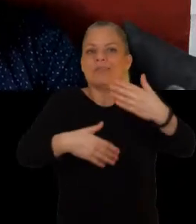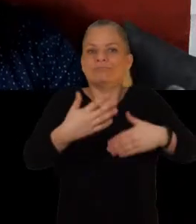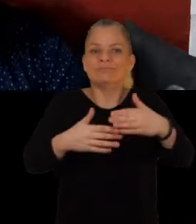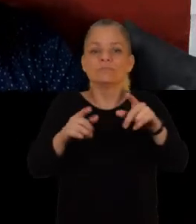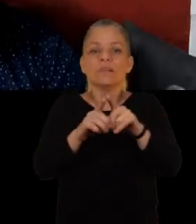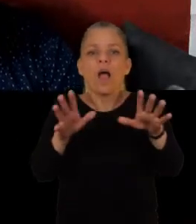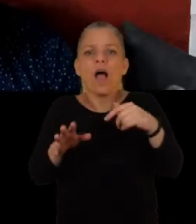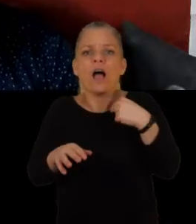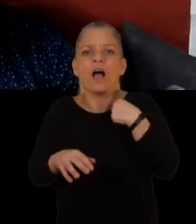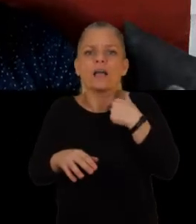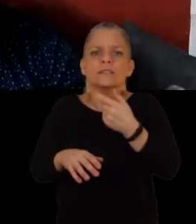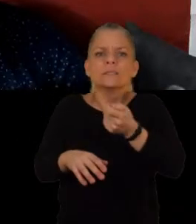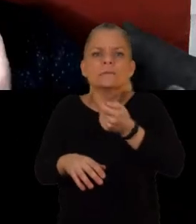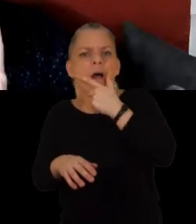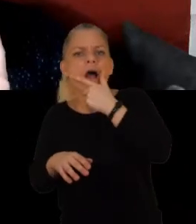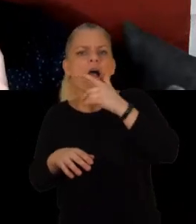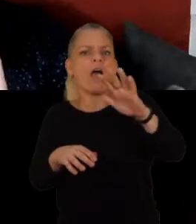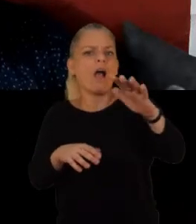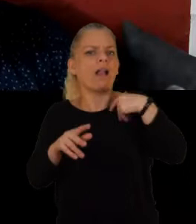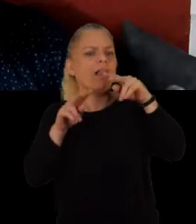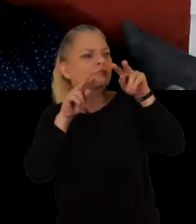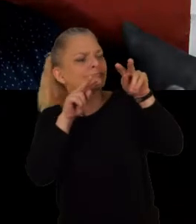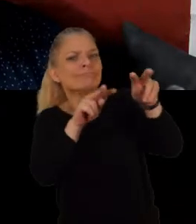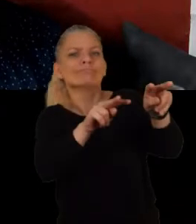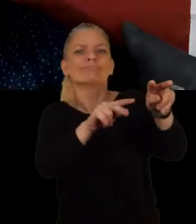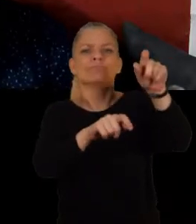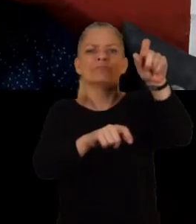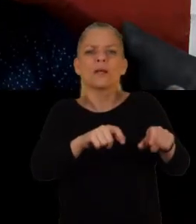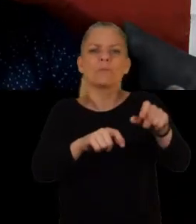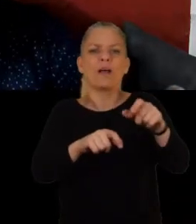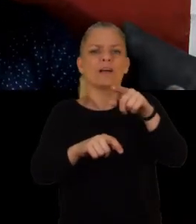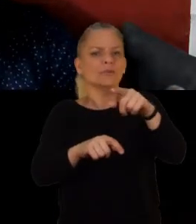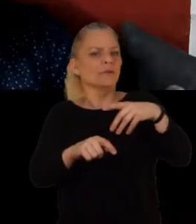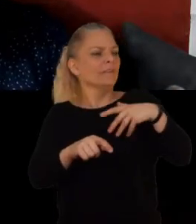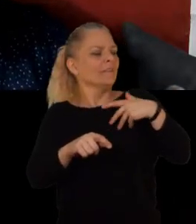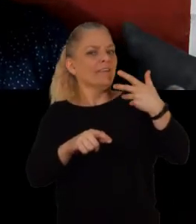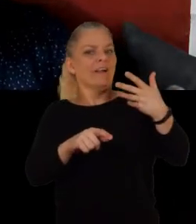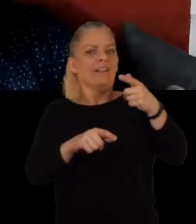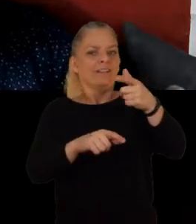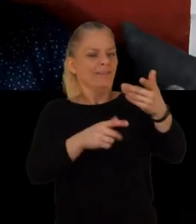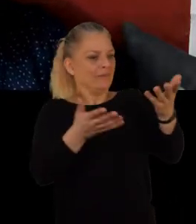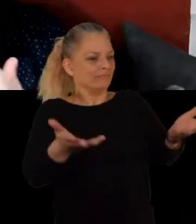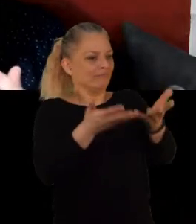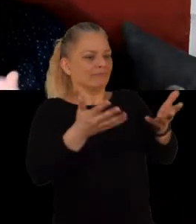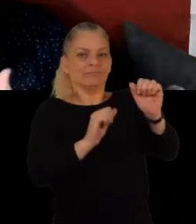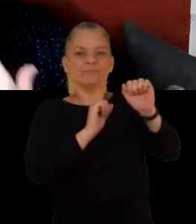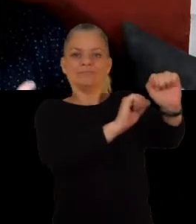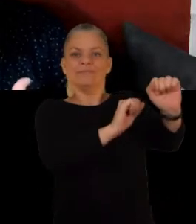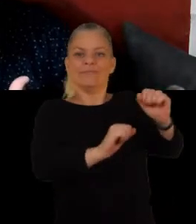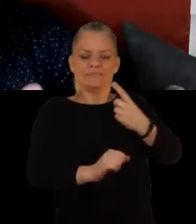it's like it's that smile i get um just watching someone um like you said just building their own